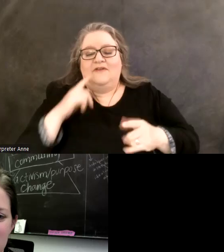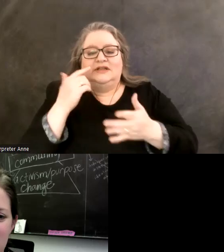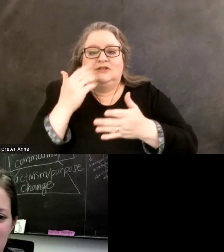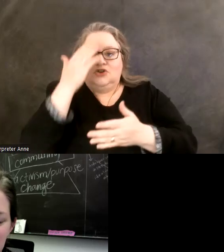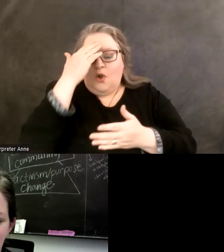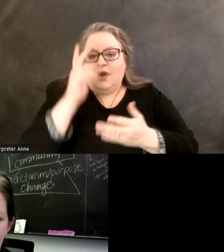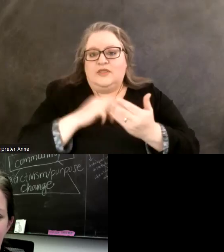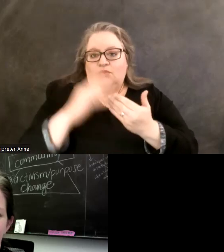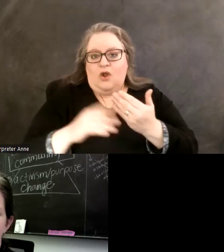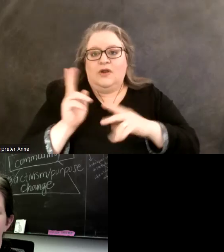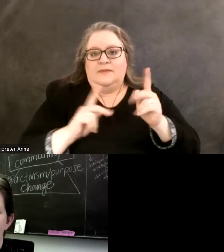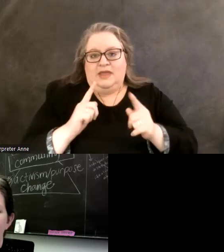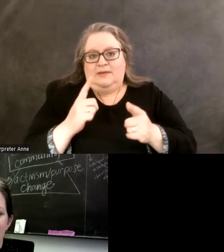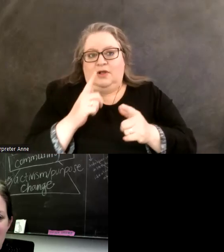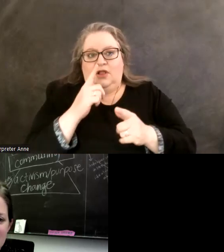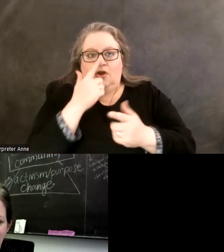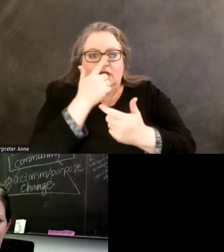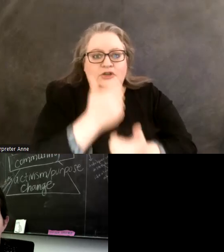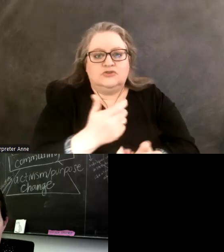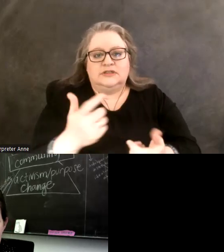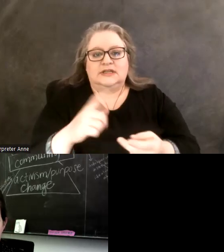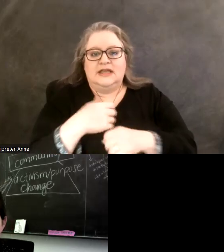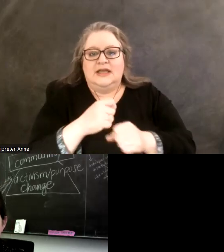really looking for, maybing a case for our funding, that kind